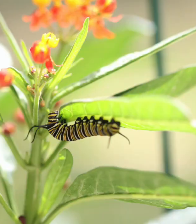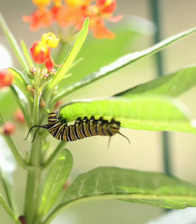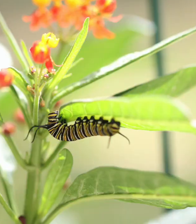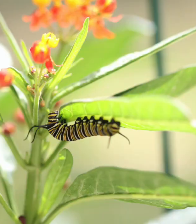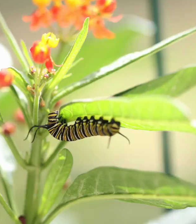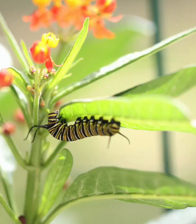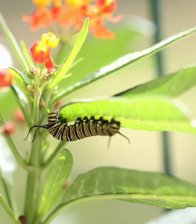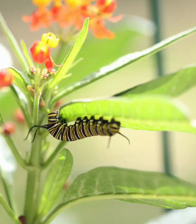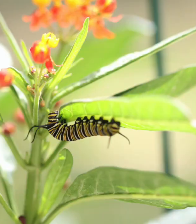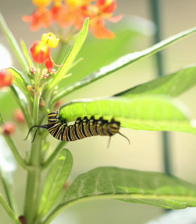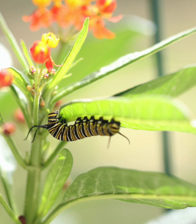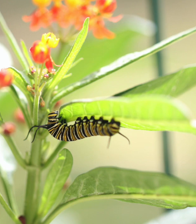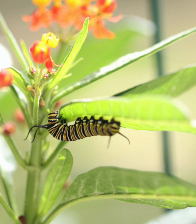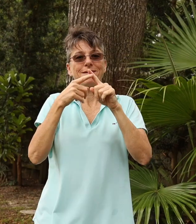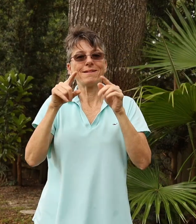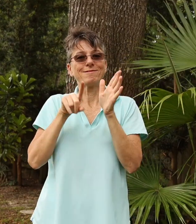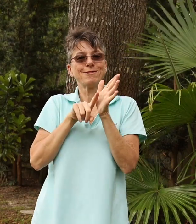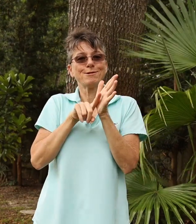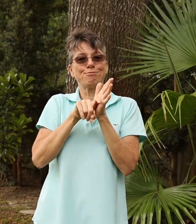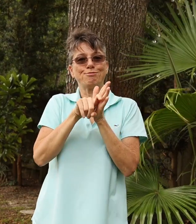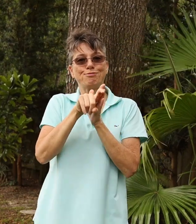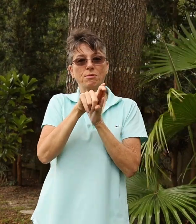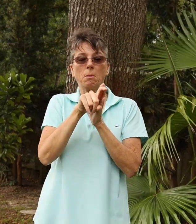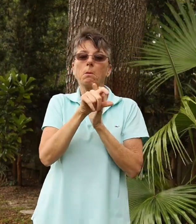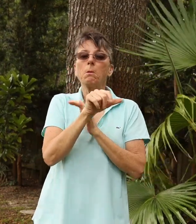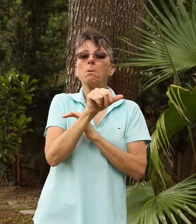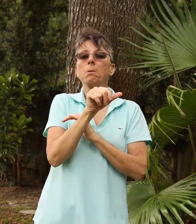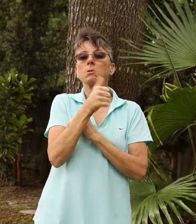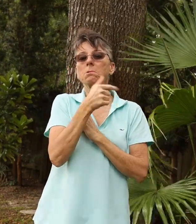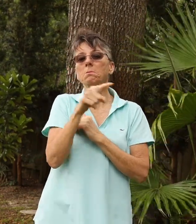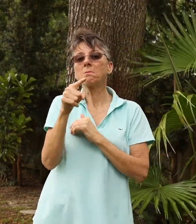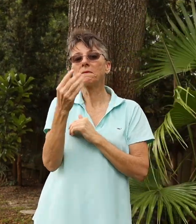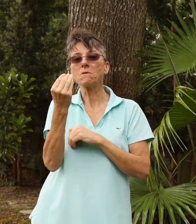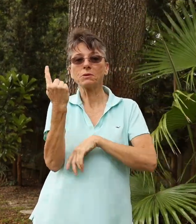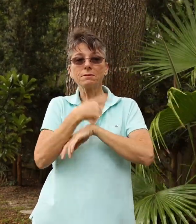It takes approximately 10-14 days as a caterpillar.